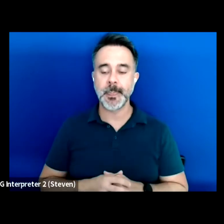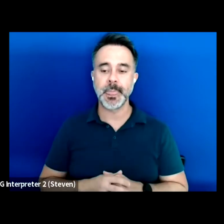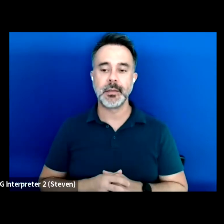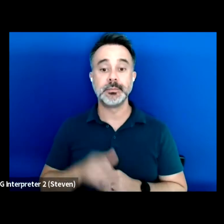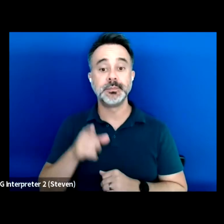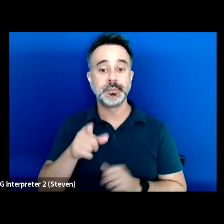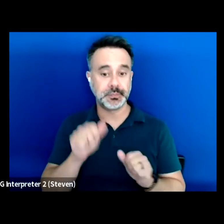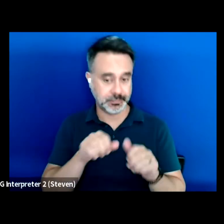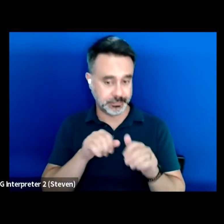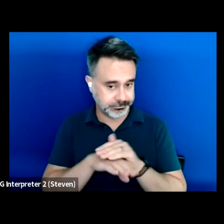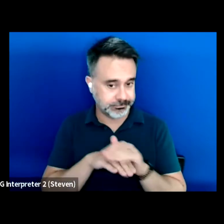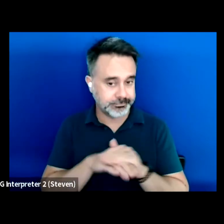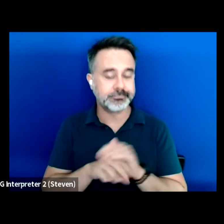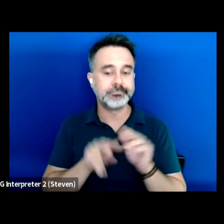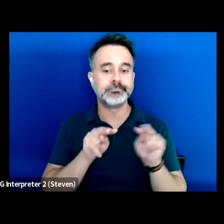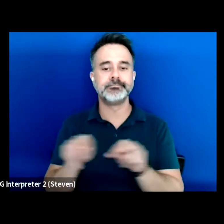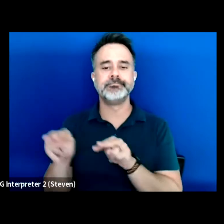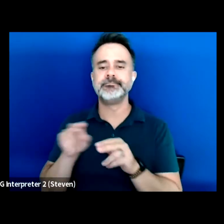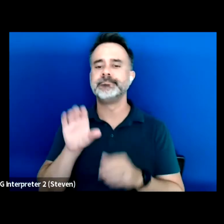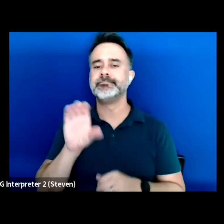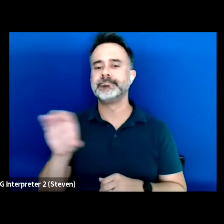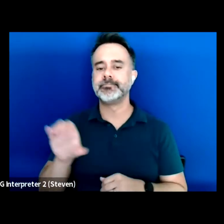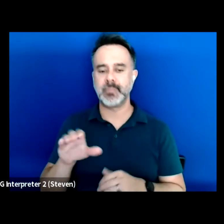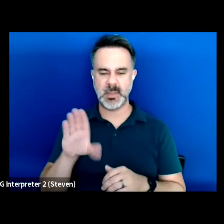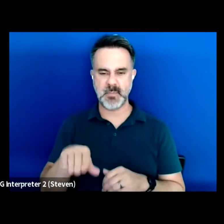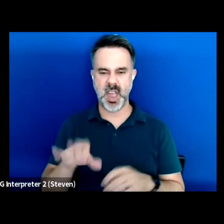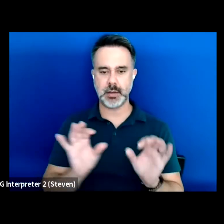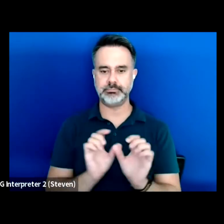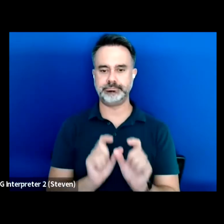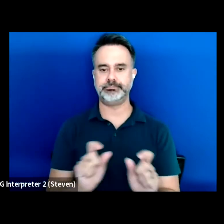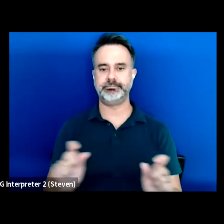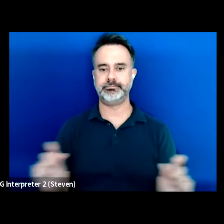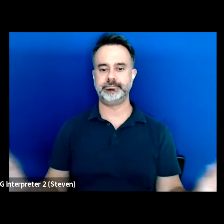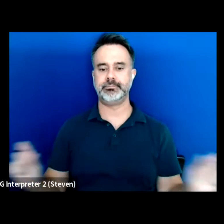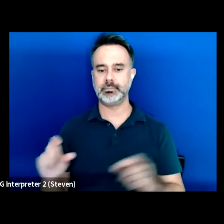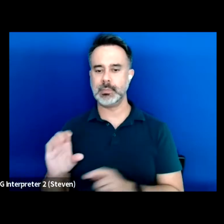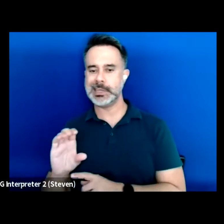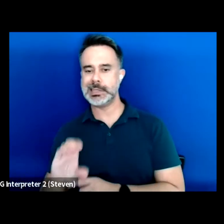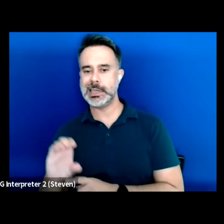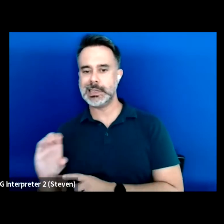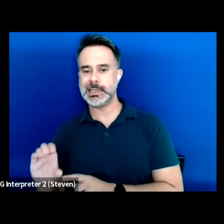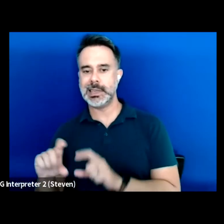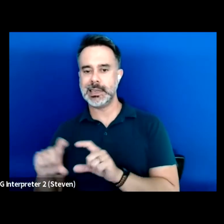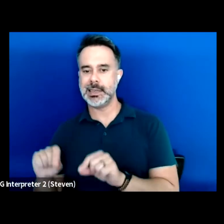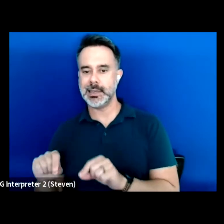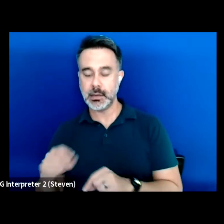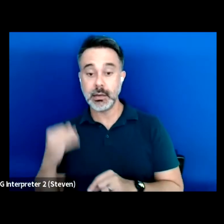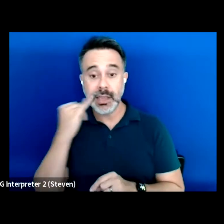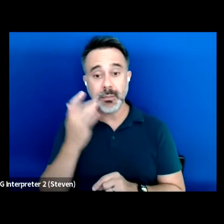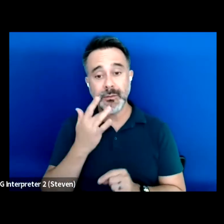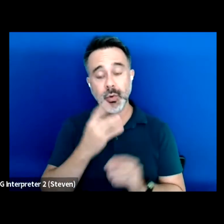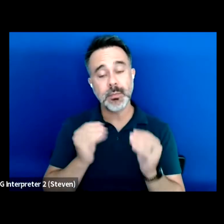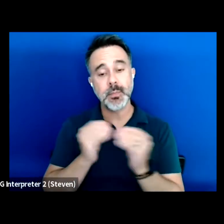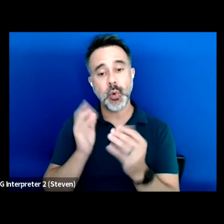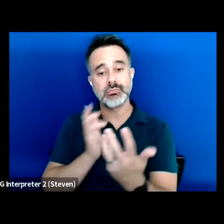with the panelists afterwards and with all of you. So if that space is not open to you while listening to the panel, you'll have access